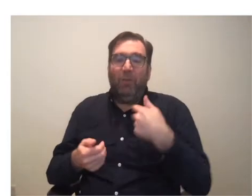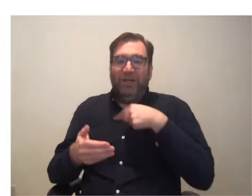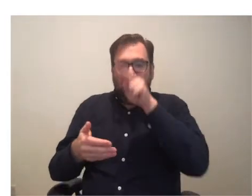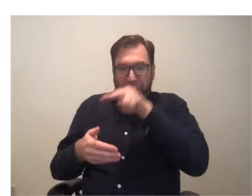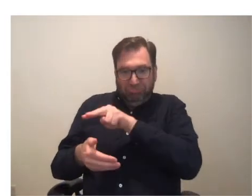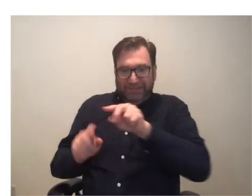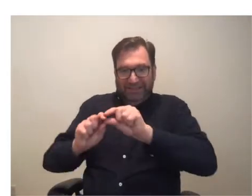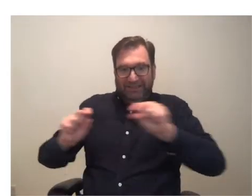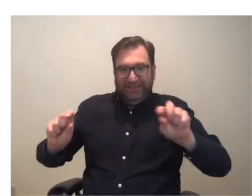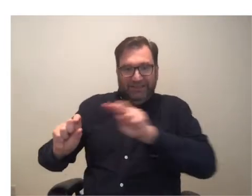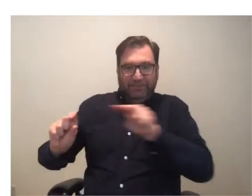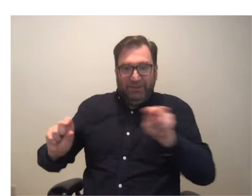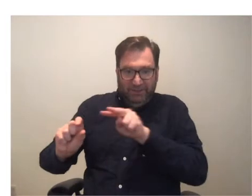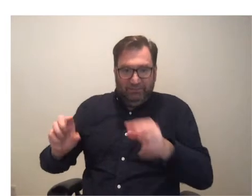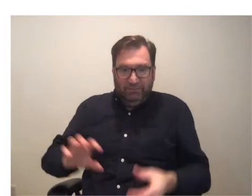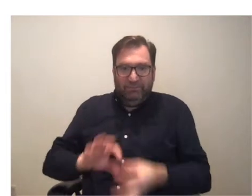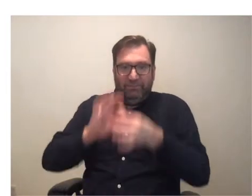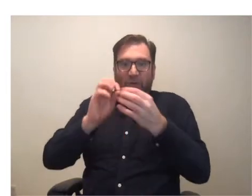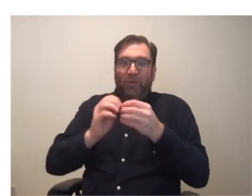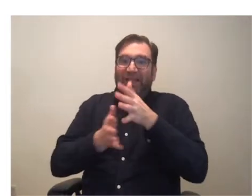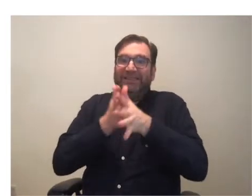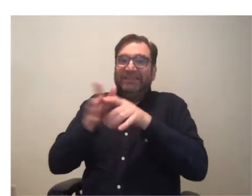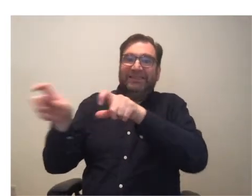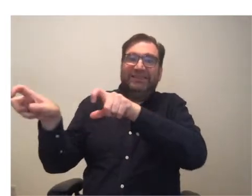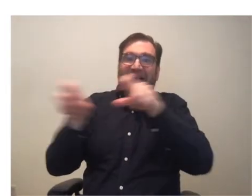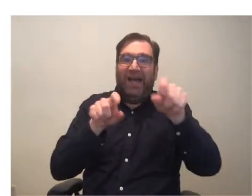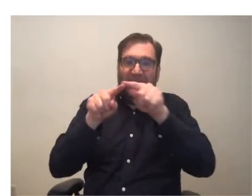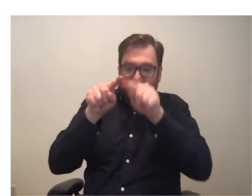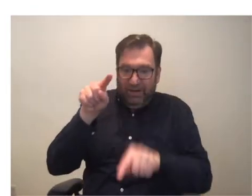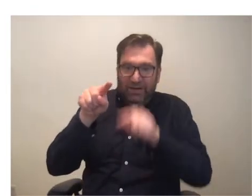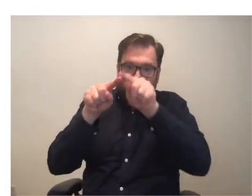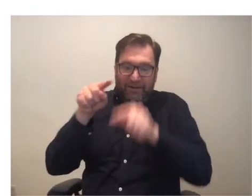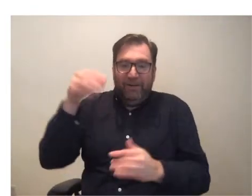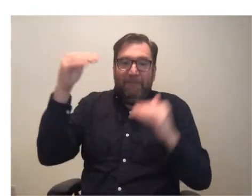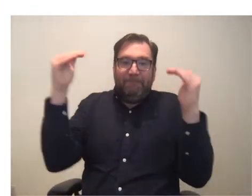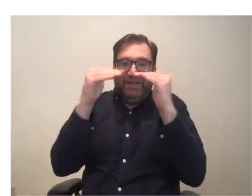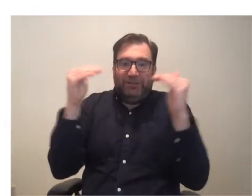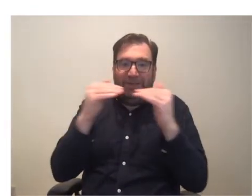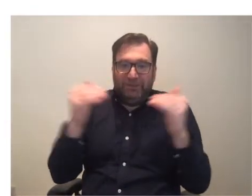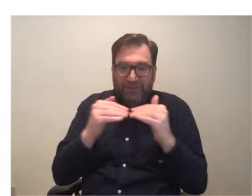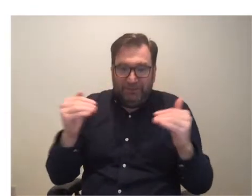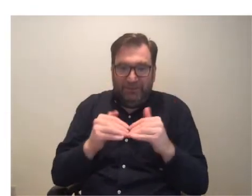Finally, we read the subtitles associated with the continuous signing video